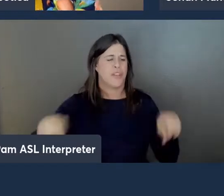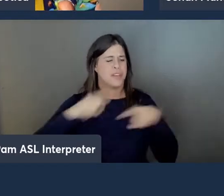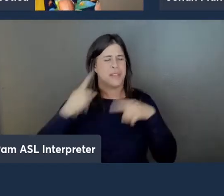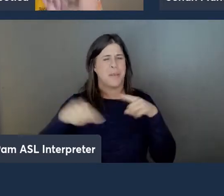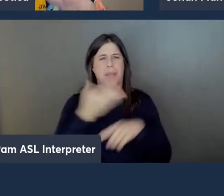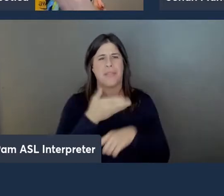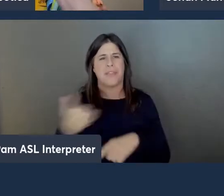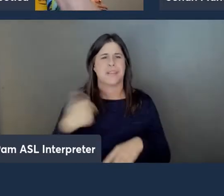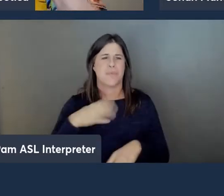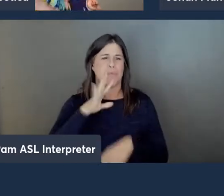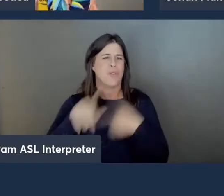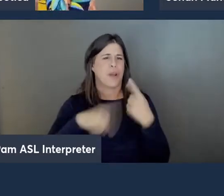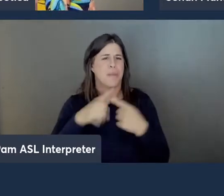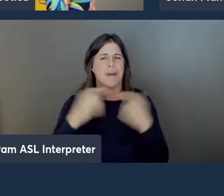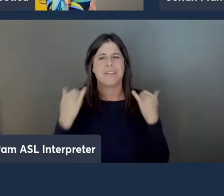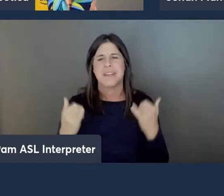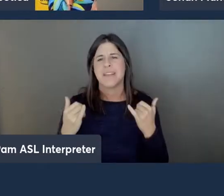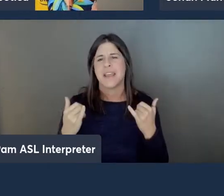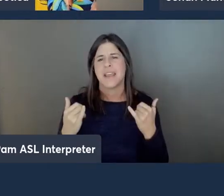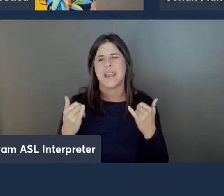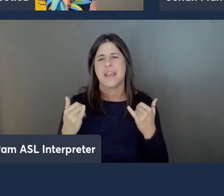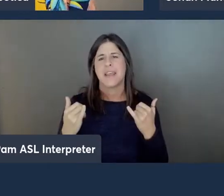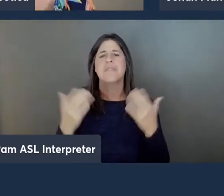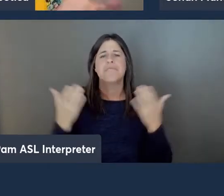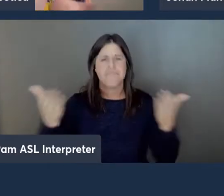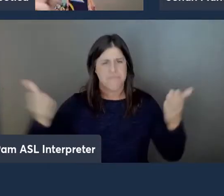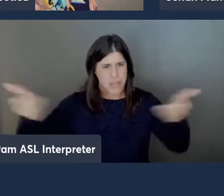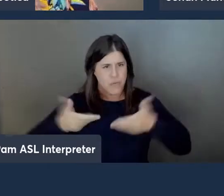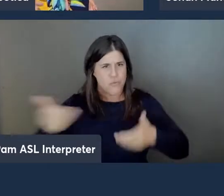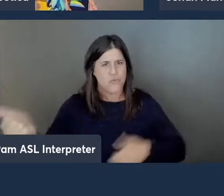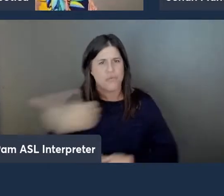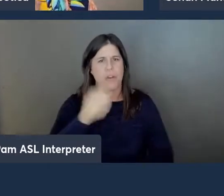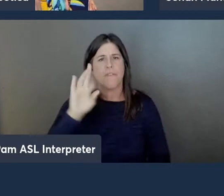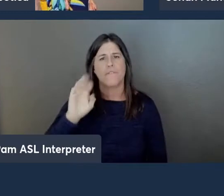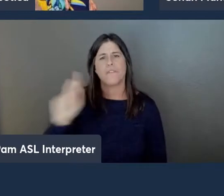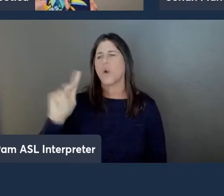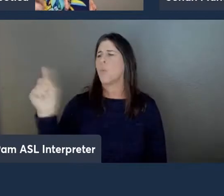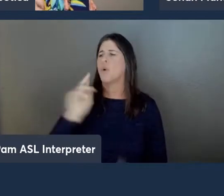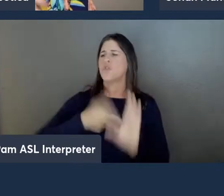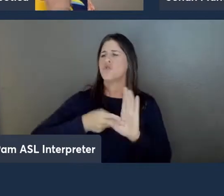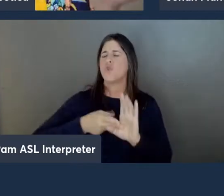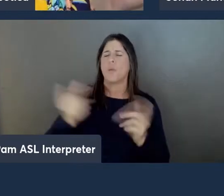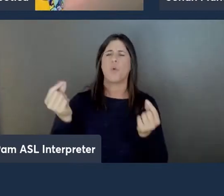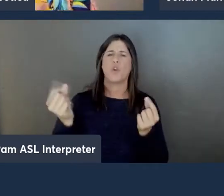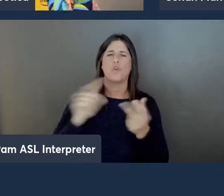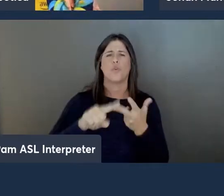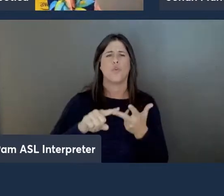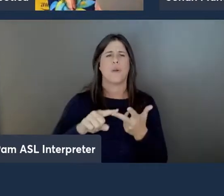about today, please do introduce yourselves. Frank, where do you join us from? What do you do? And why should we care?